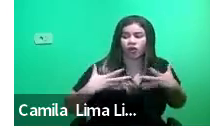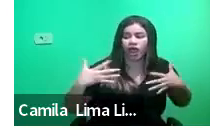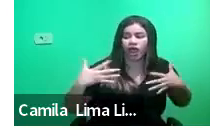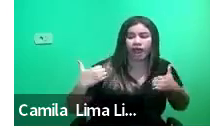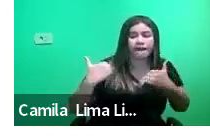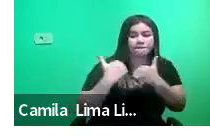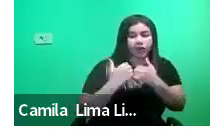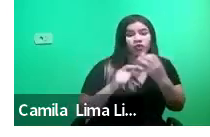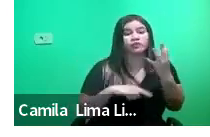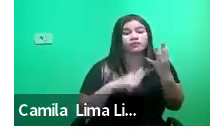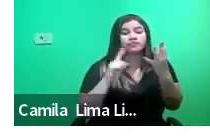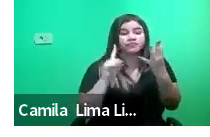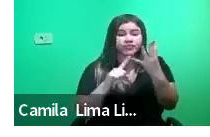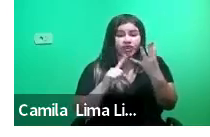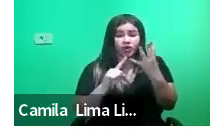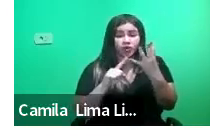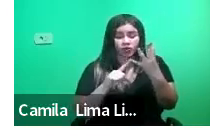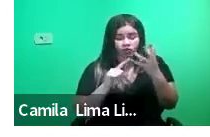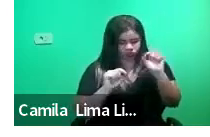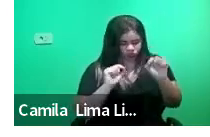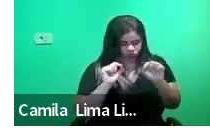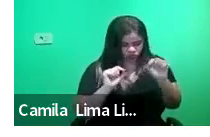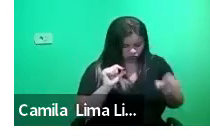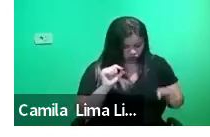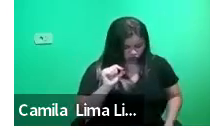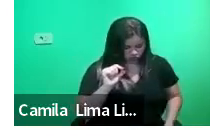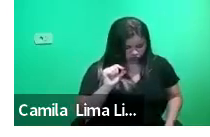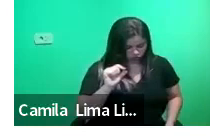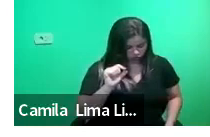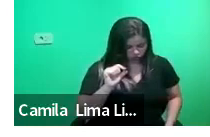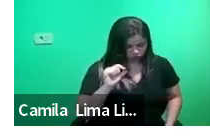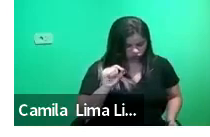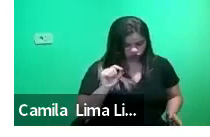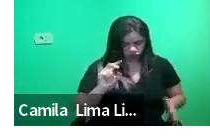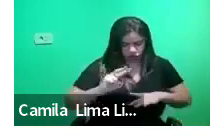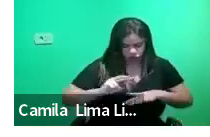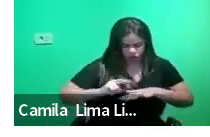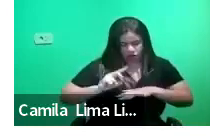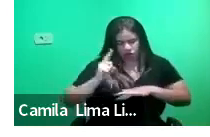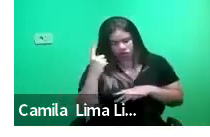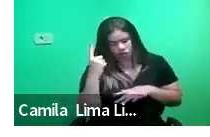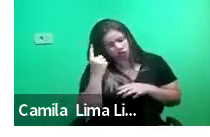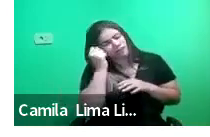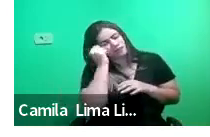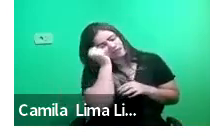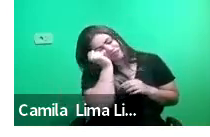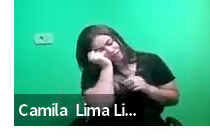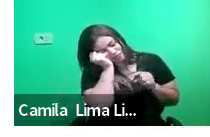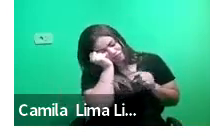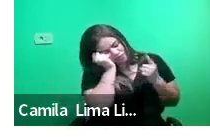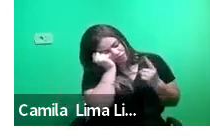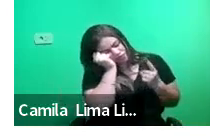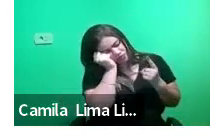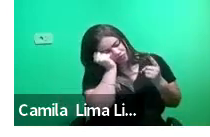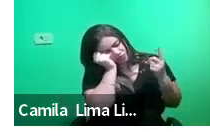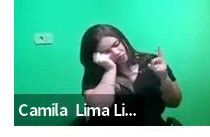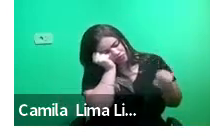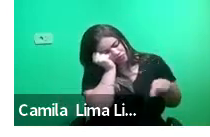and 4 at the at the count of 3 rising rising, getting rising, getting up so I rising, getting up so I know